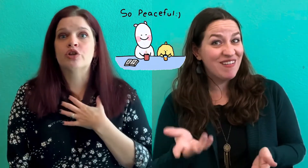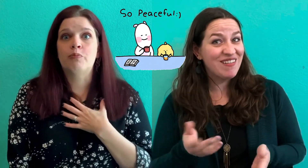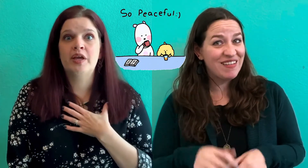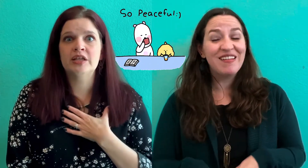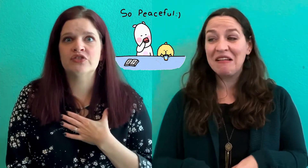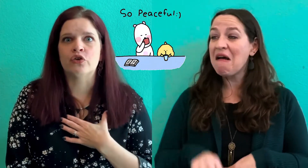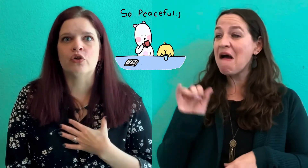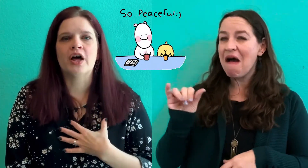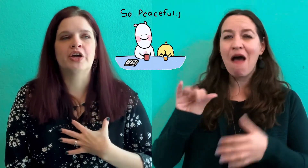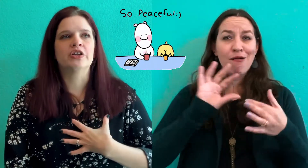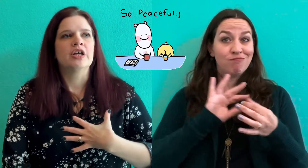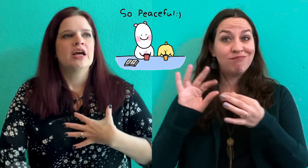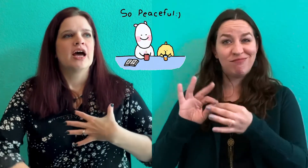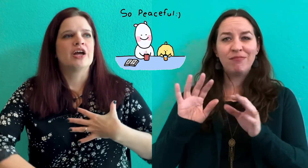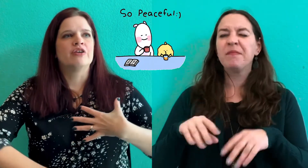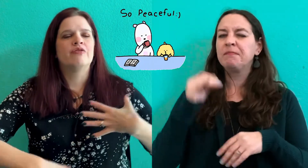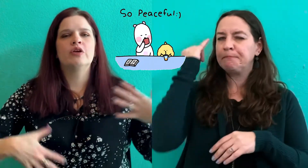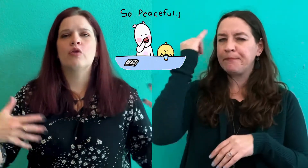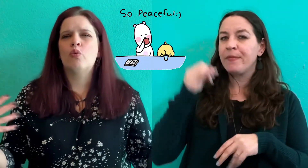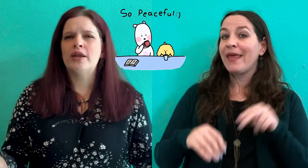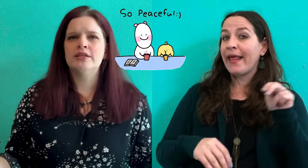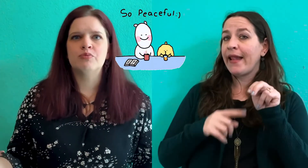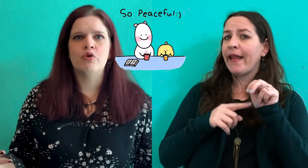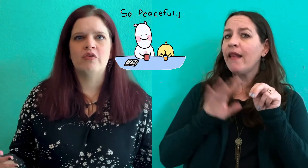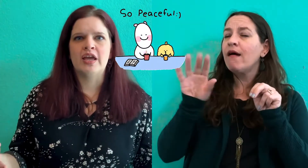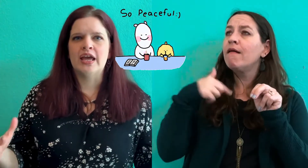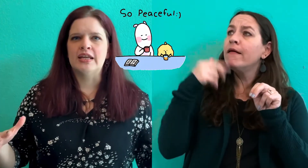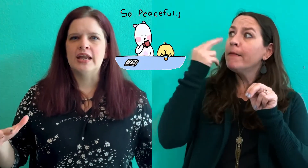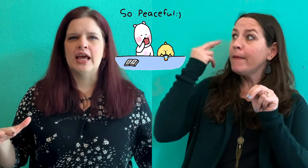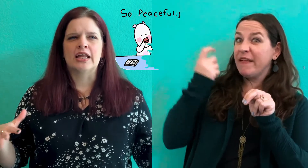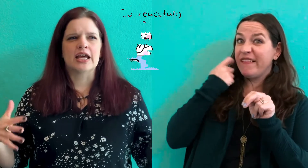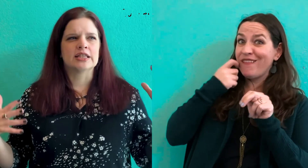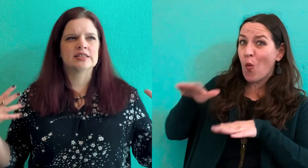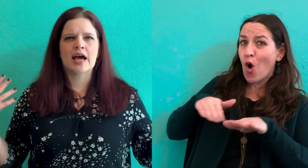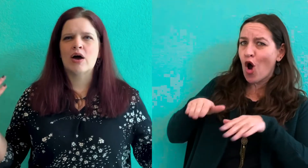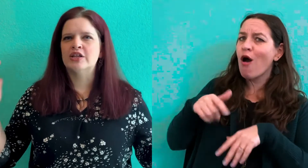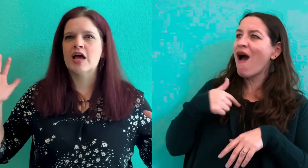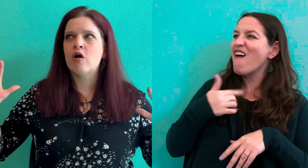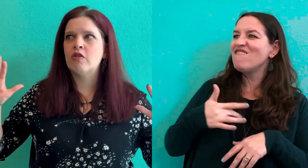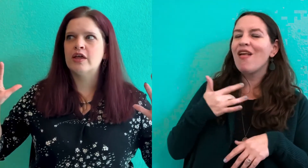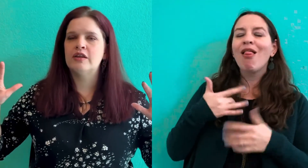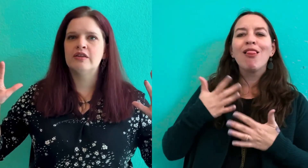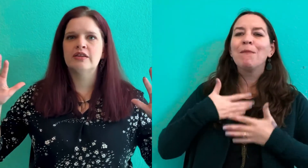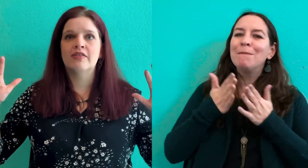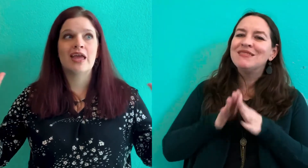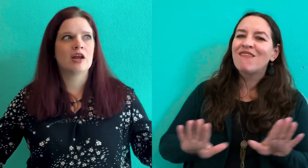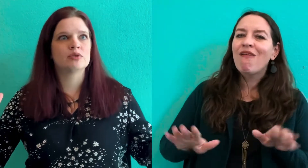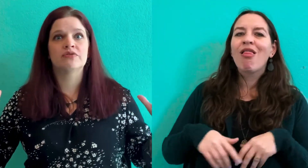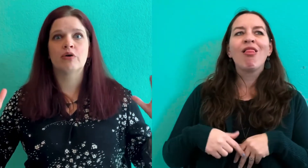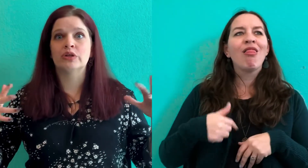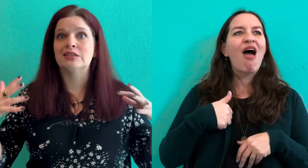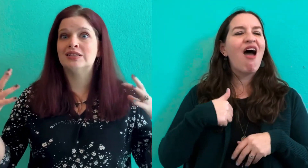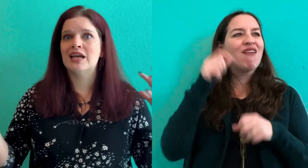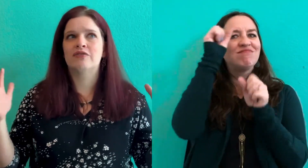so peaceful. I could feel the wind moving and like the sound, I could tell that that the animals felt really safe